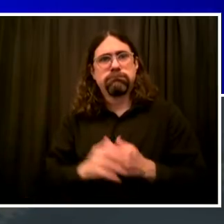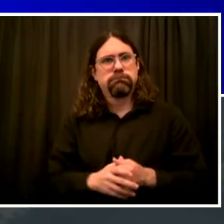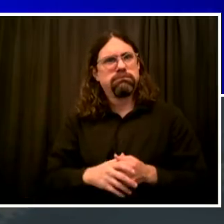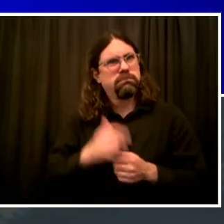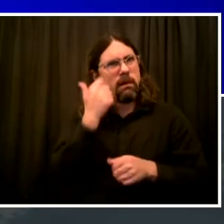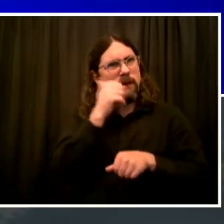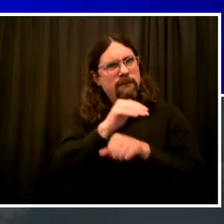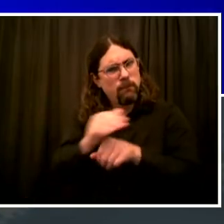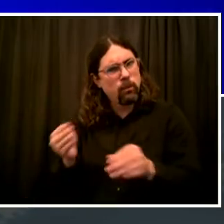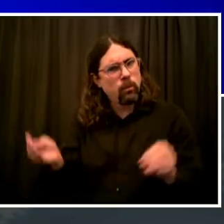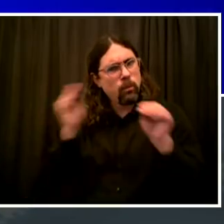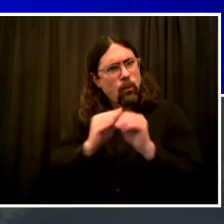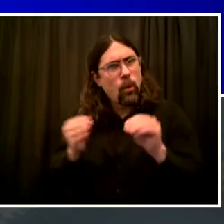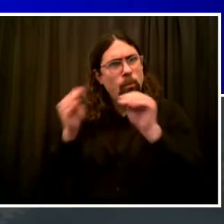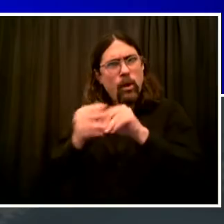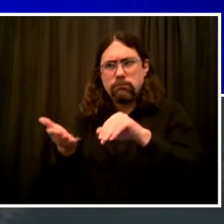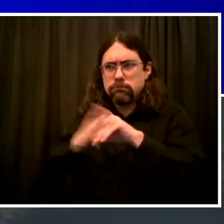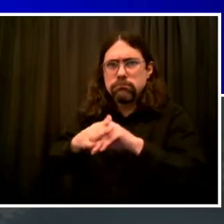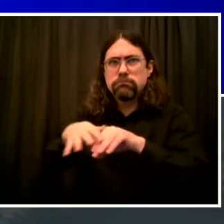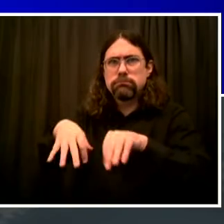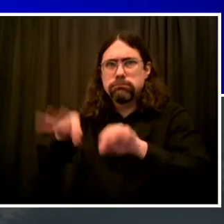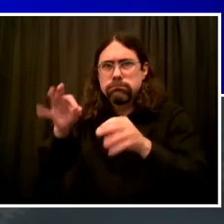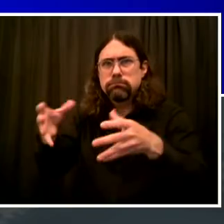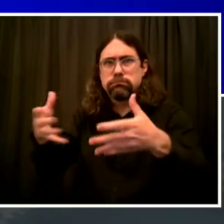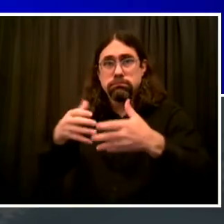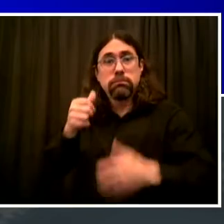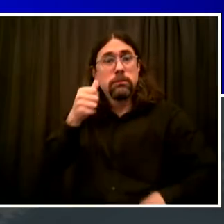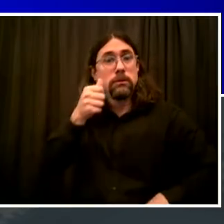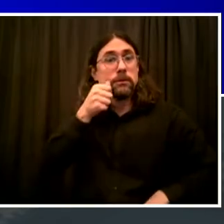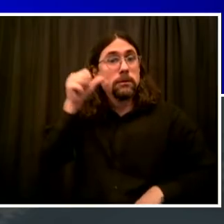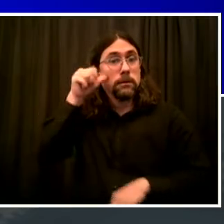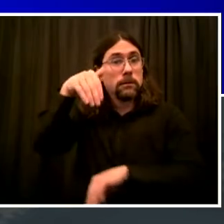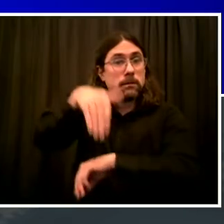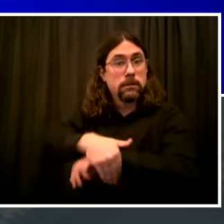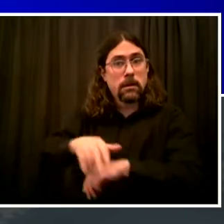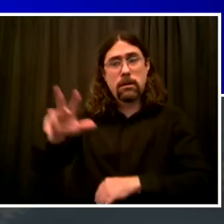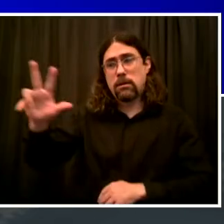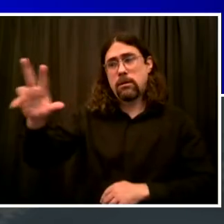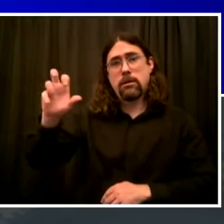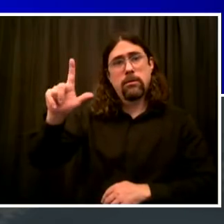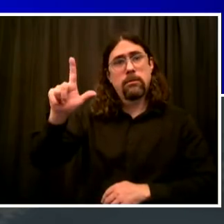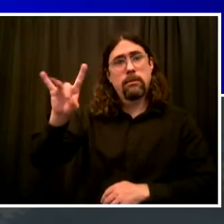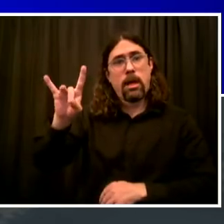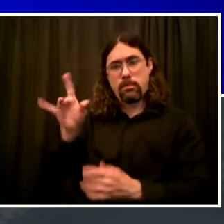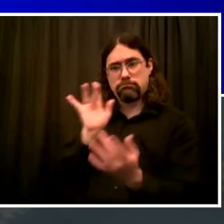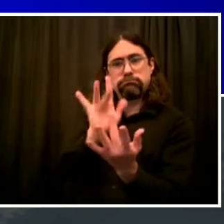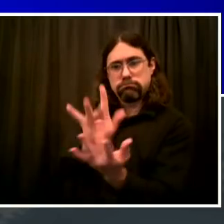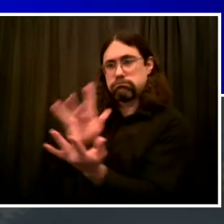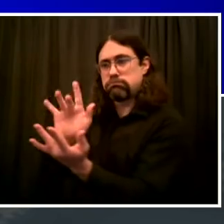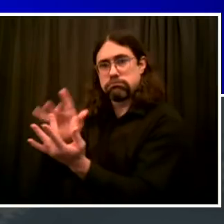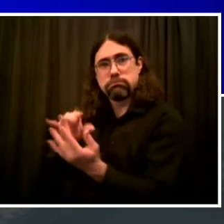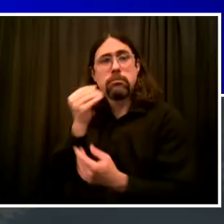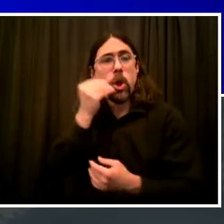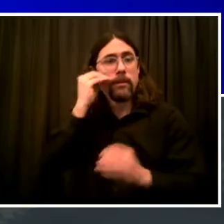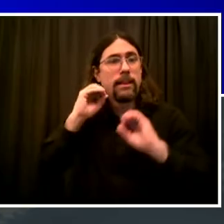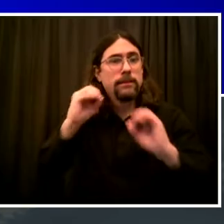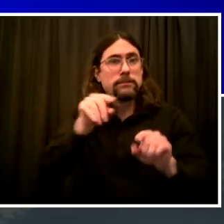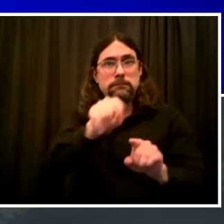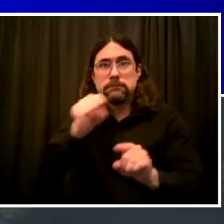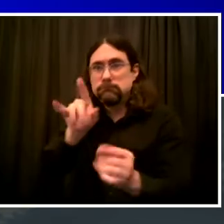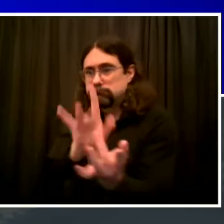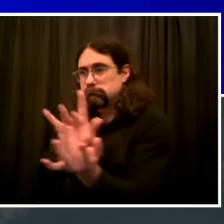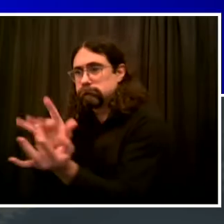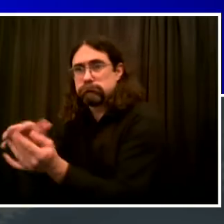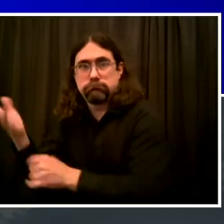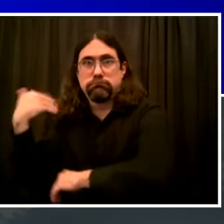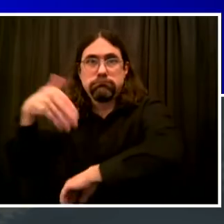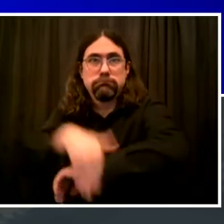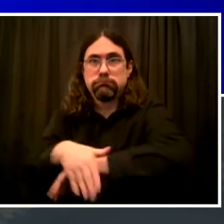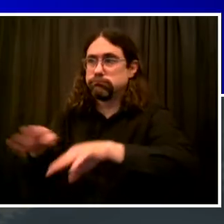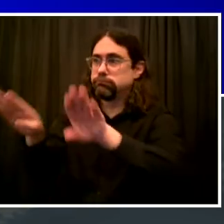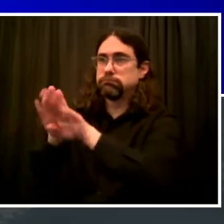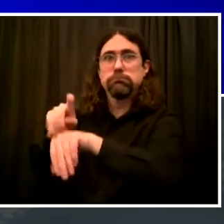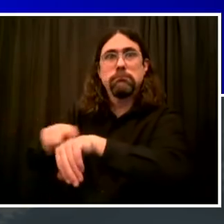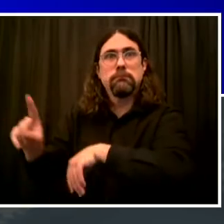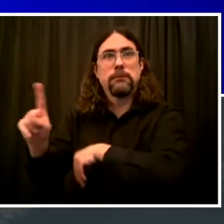STRIKING.